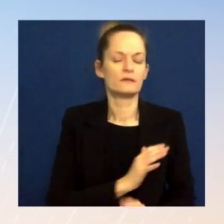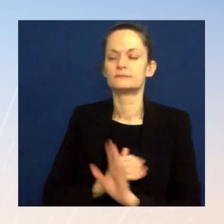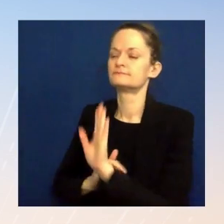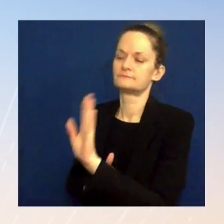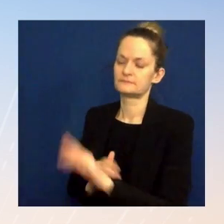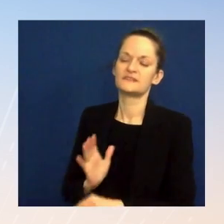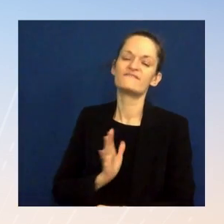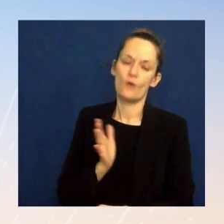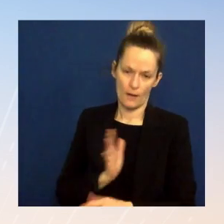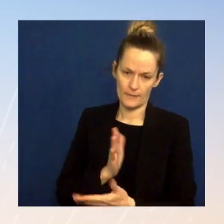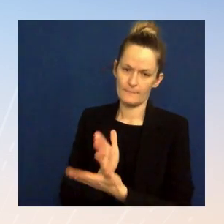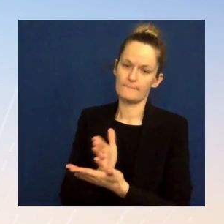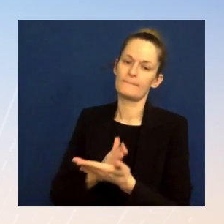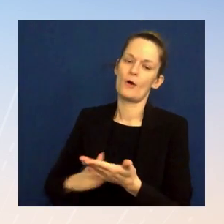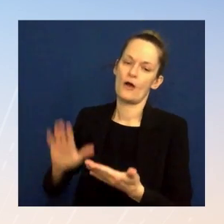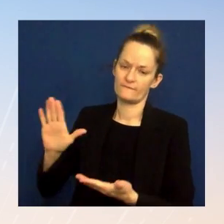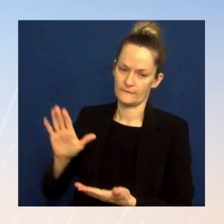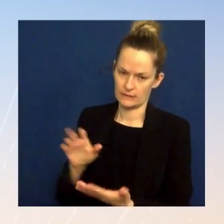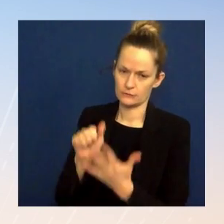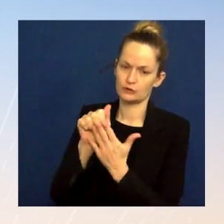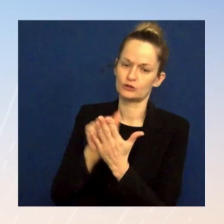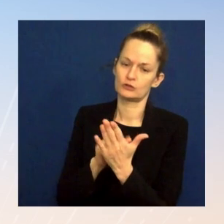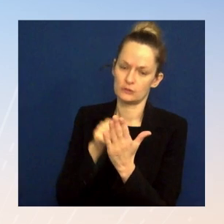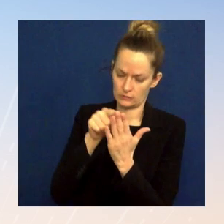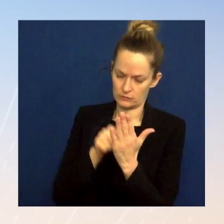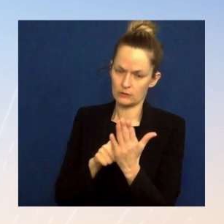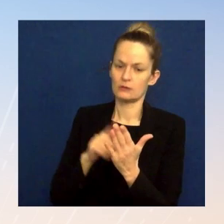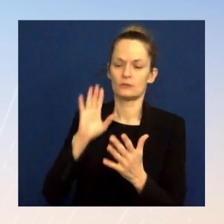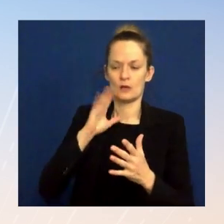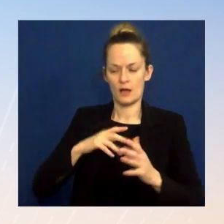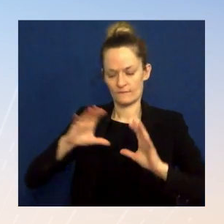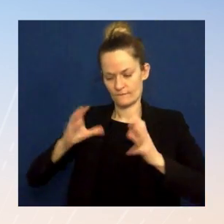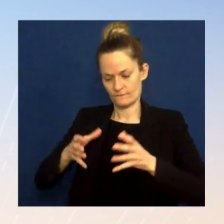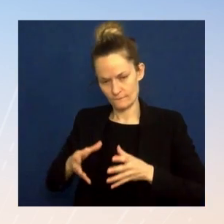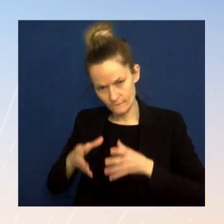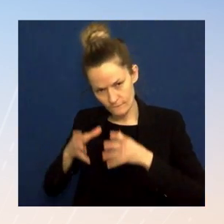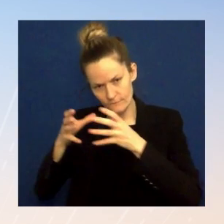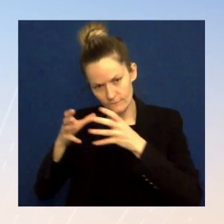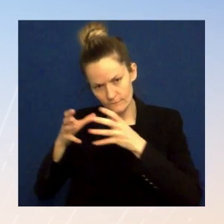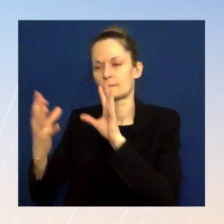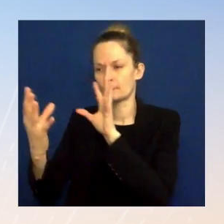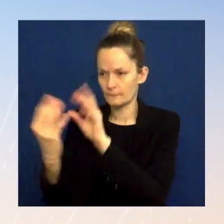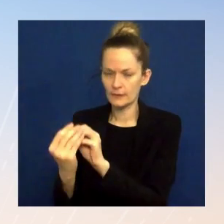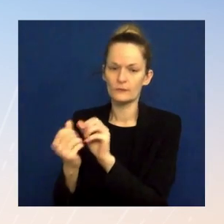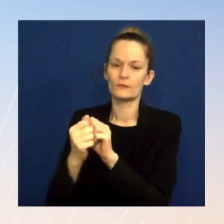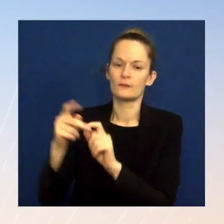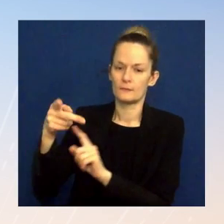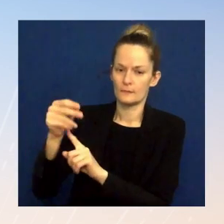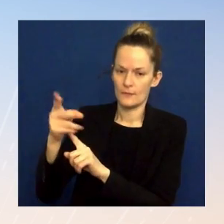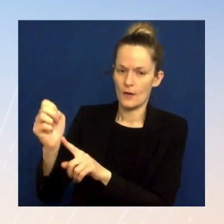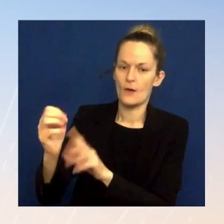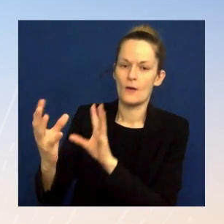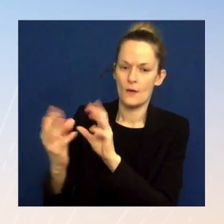that meets with the Pope in a delegation, and then, of course, they will have the opportunity to visit personally as well. So, I might say both.